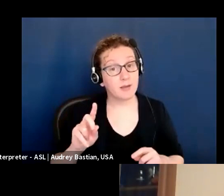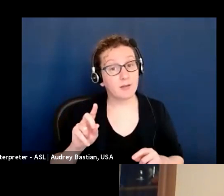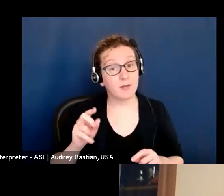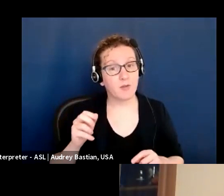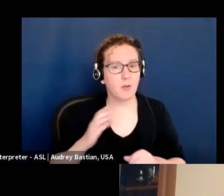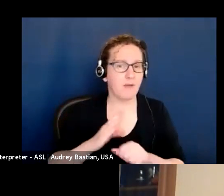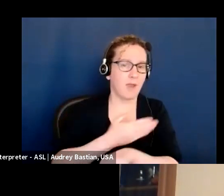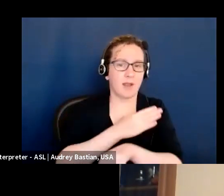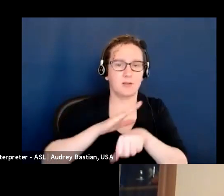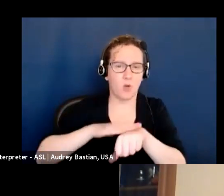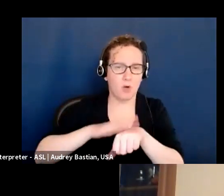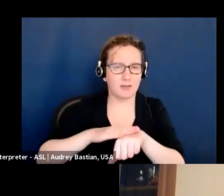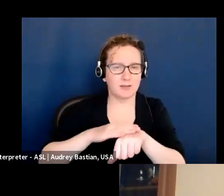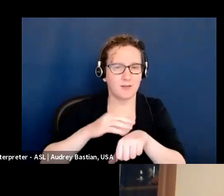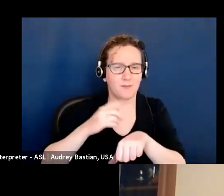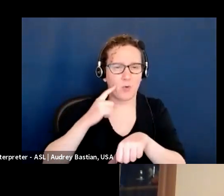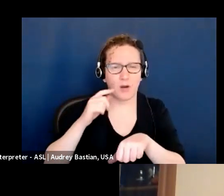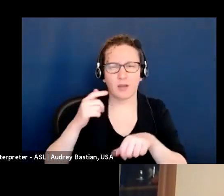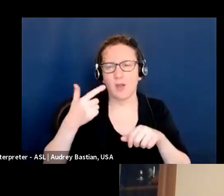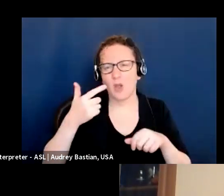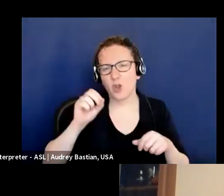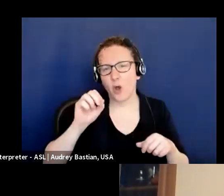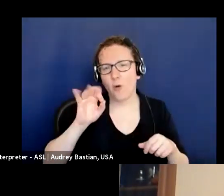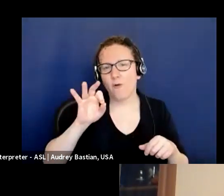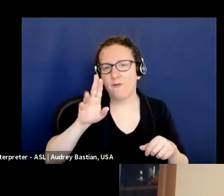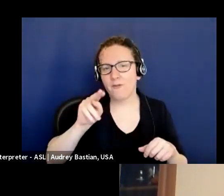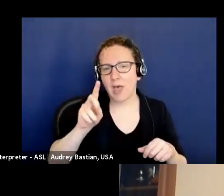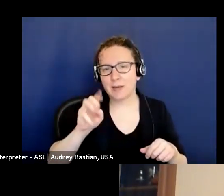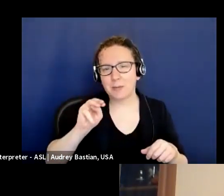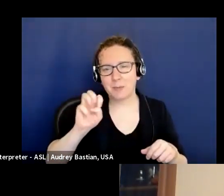So you could maybe do a GoFundMe or something. I think this was one of